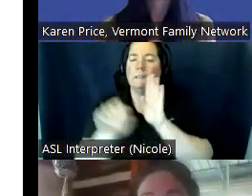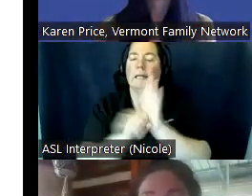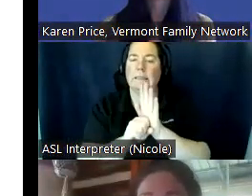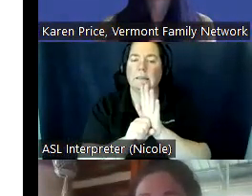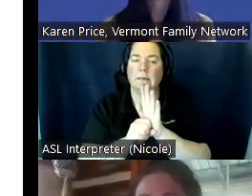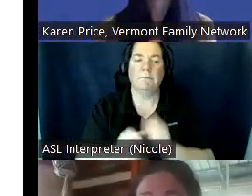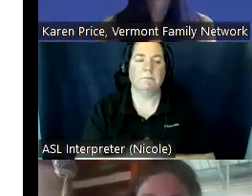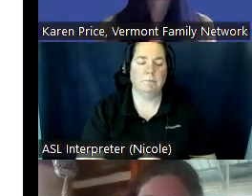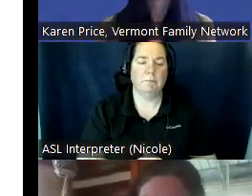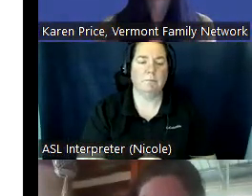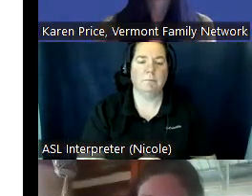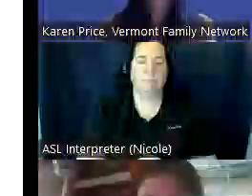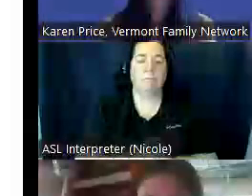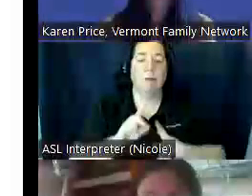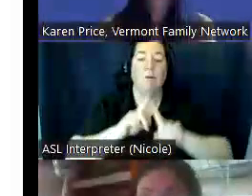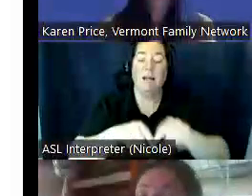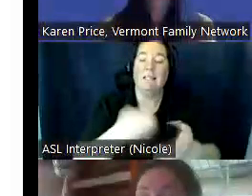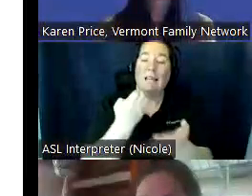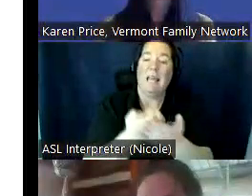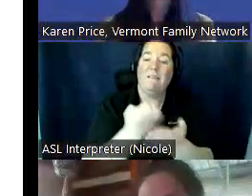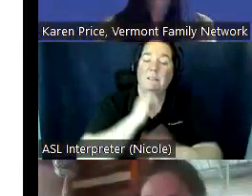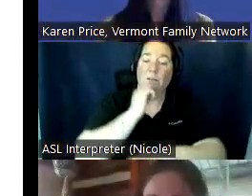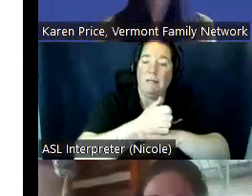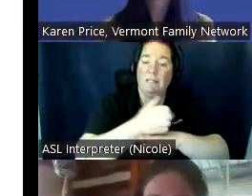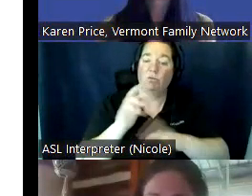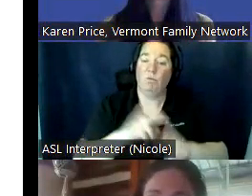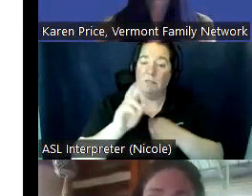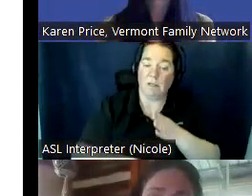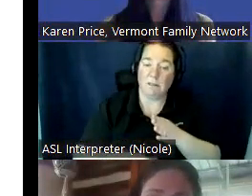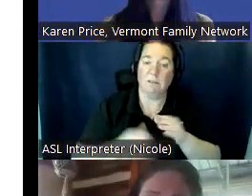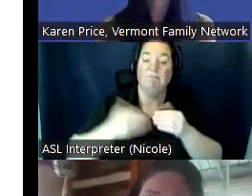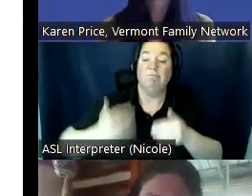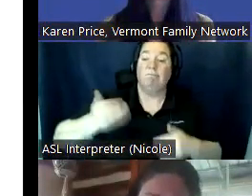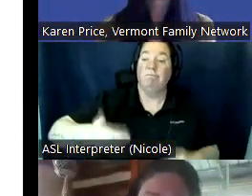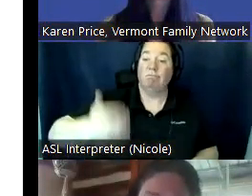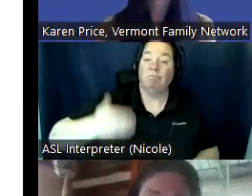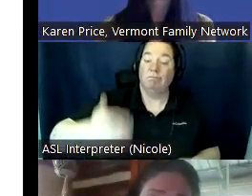which relies on evidence-based results, continuous progress measures, as well as other examples of